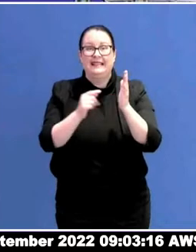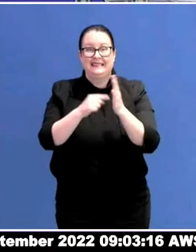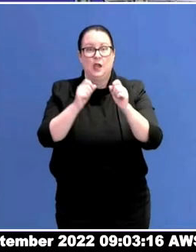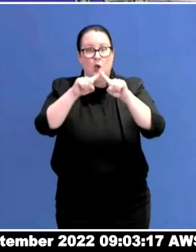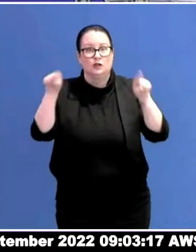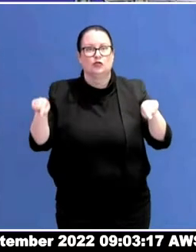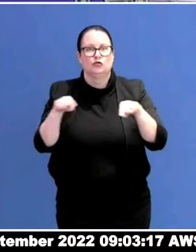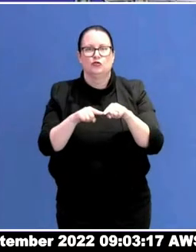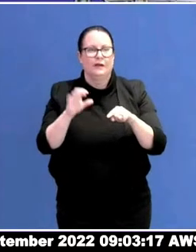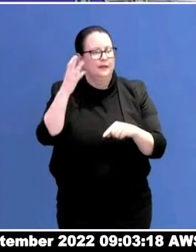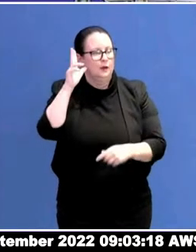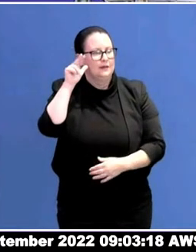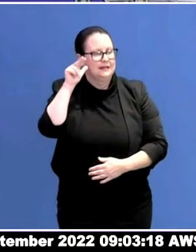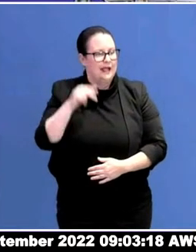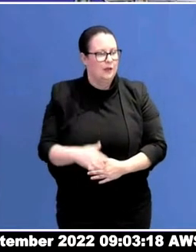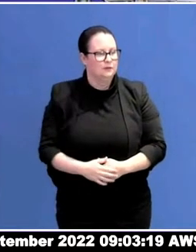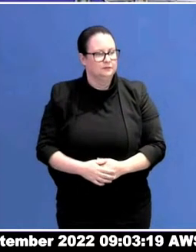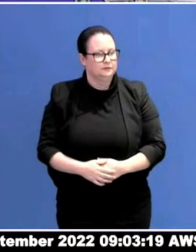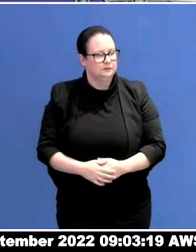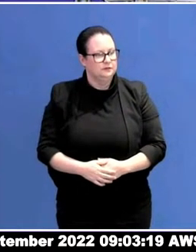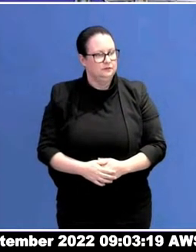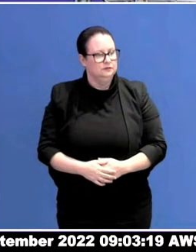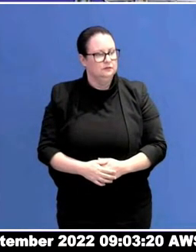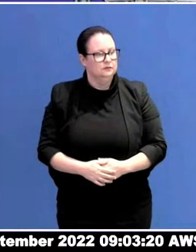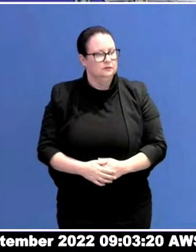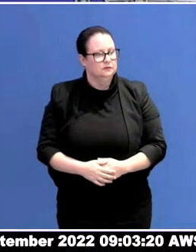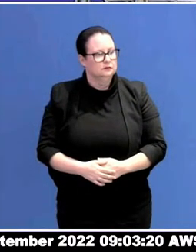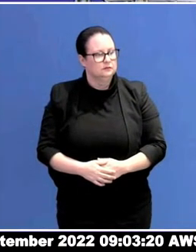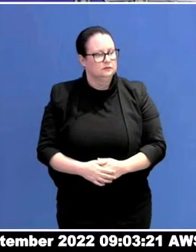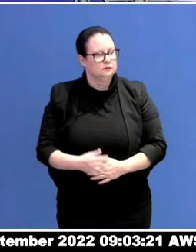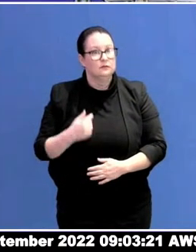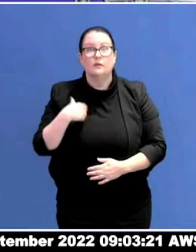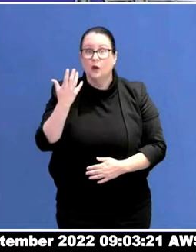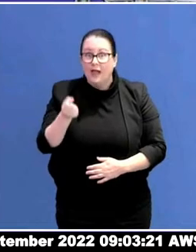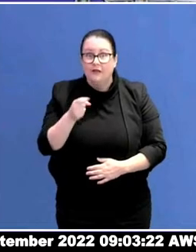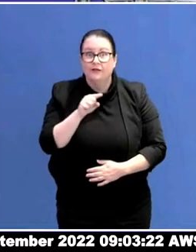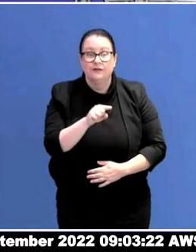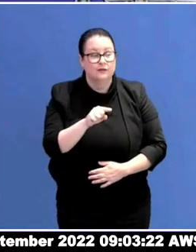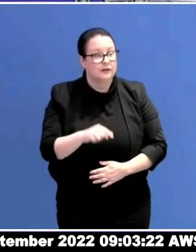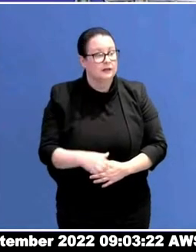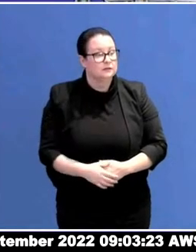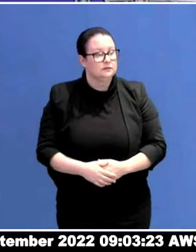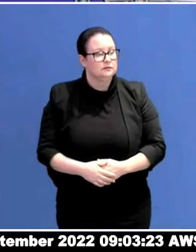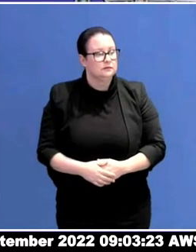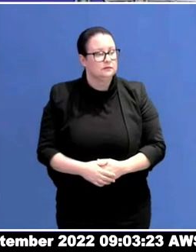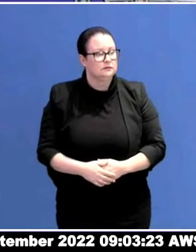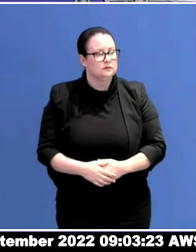Sorry, have we got someone on screen? Sorry, Chair. Can you hear me now?